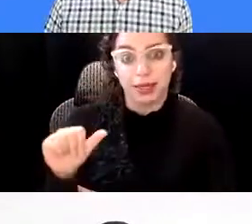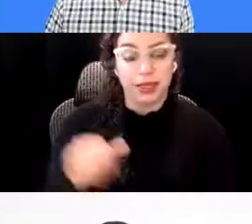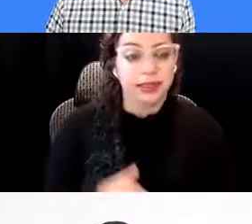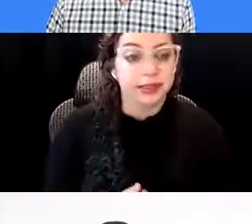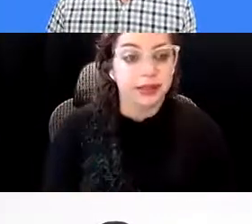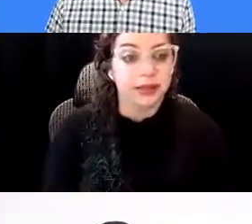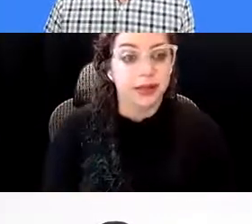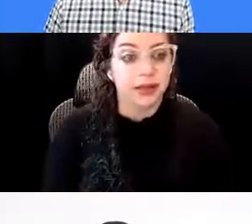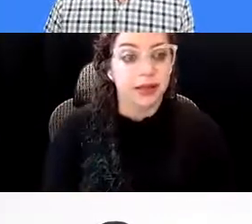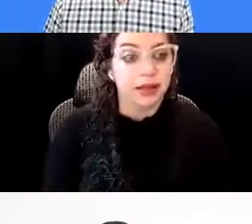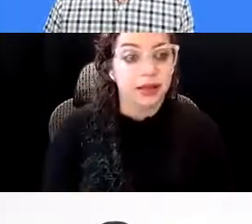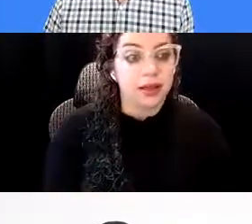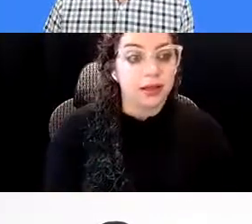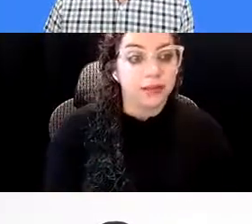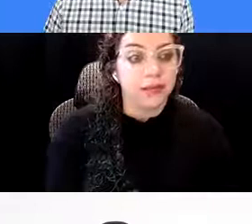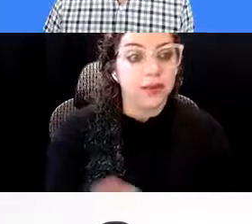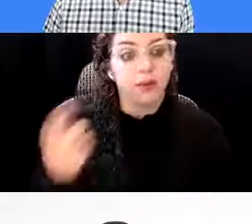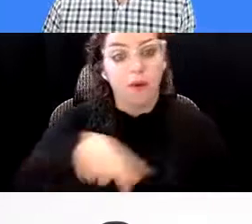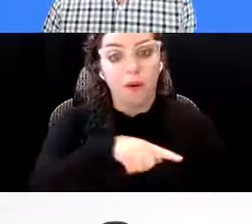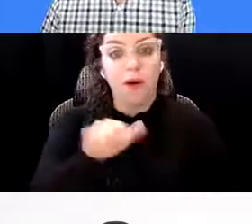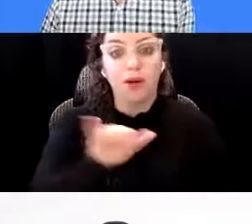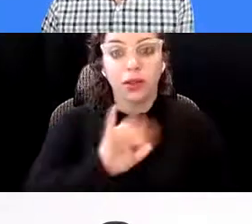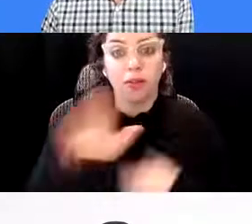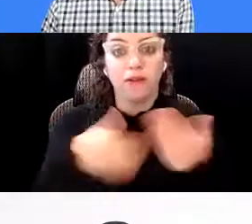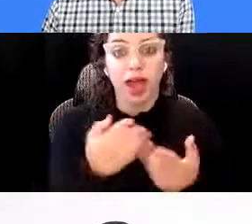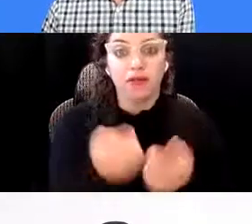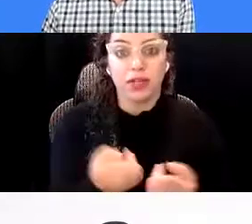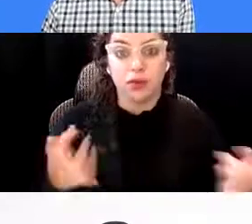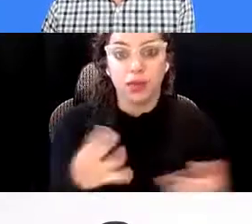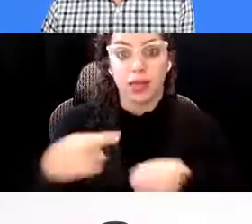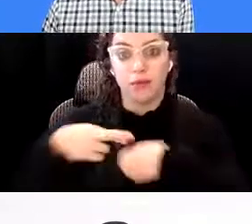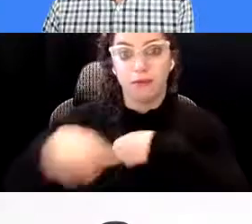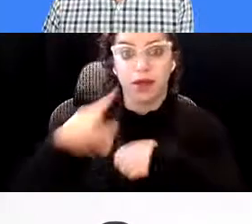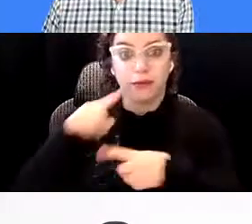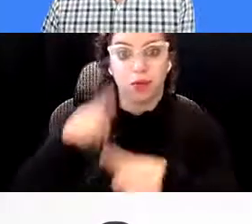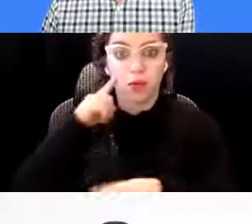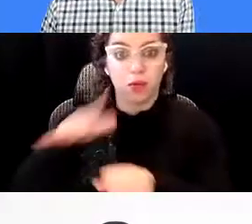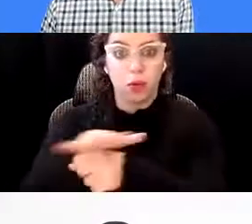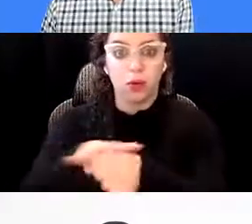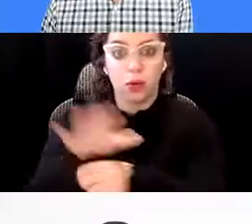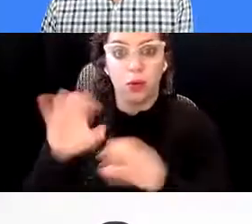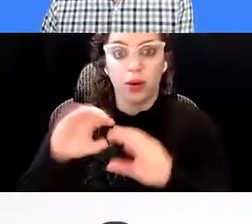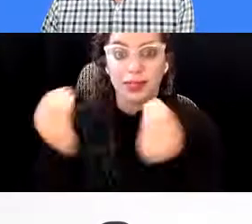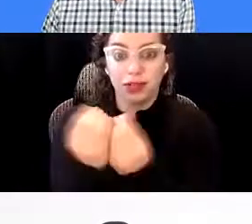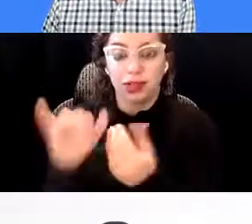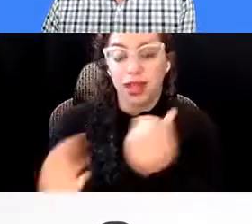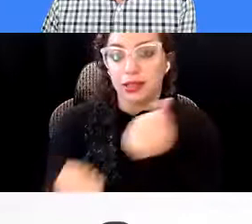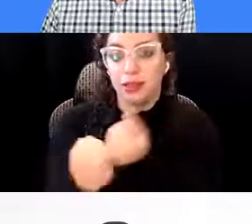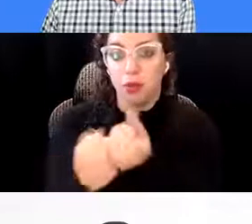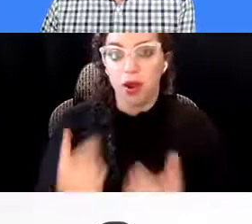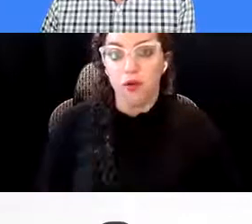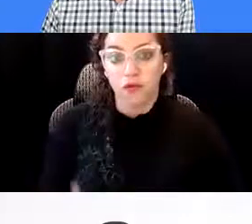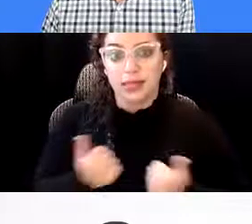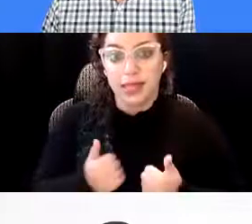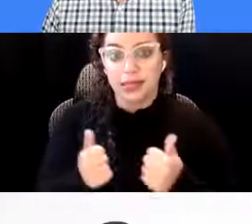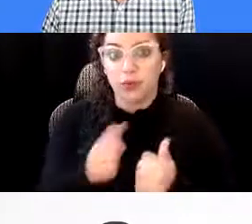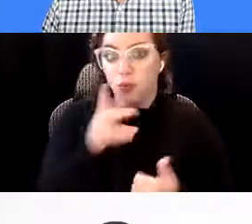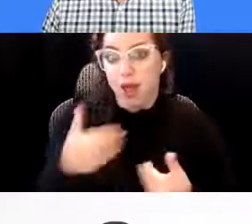MCPD also provides resources and referrals to local organizations that support residents with disabilities.